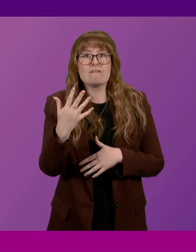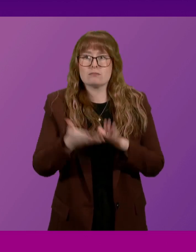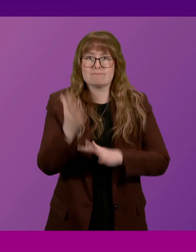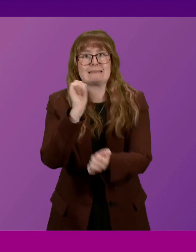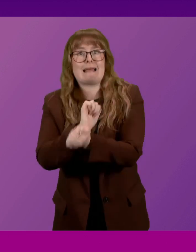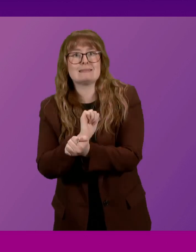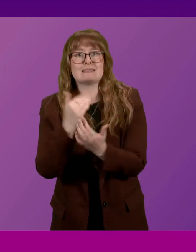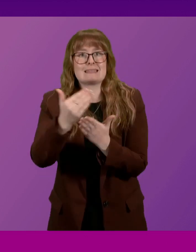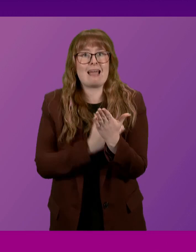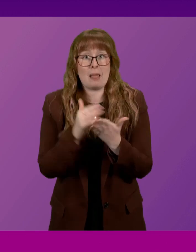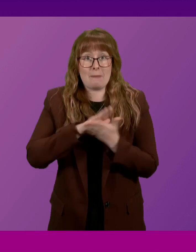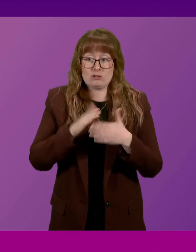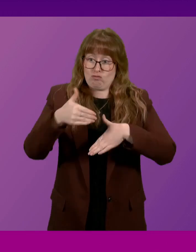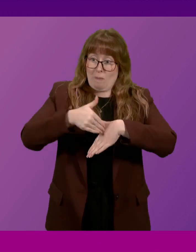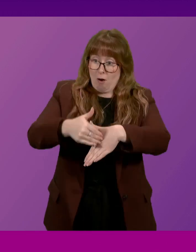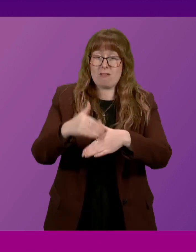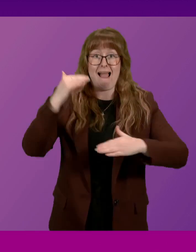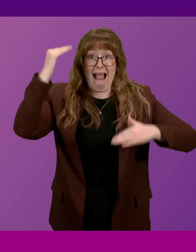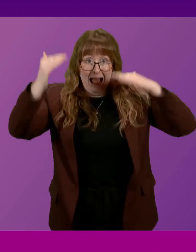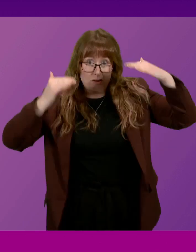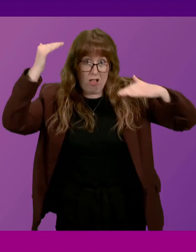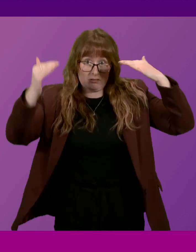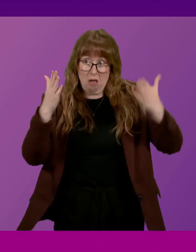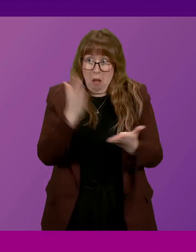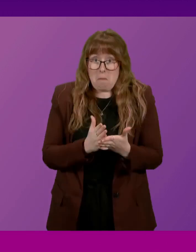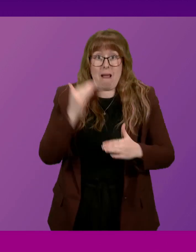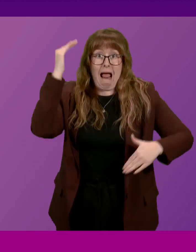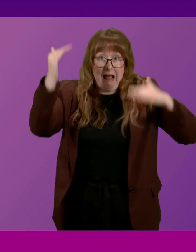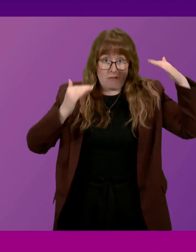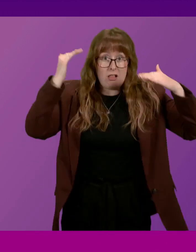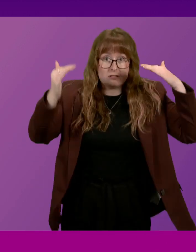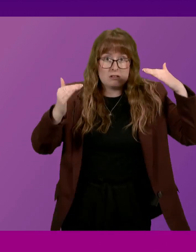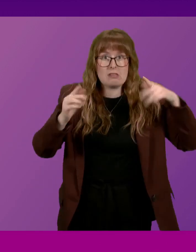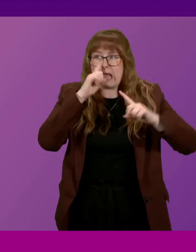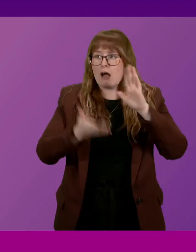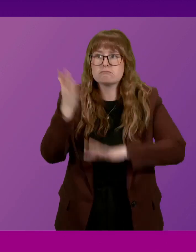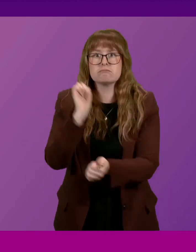which prevents criminals—adults, by any definition—from being jailed.